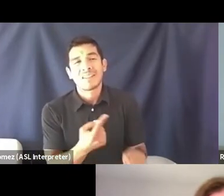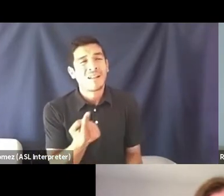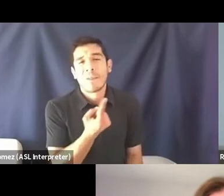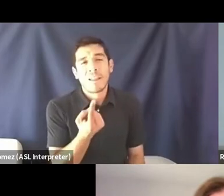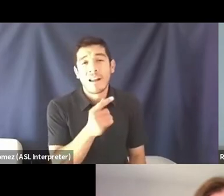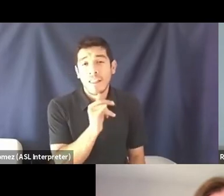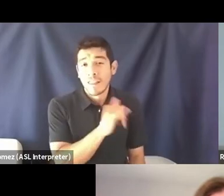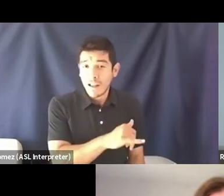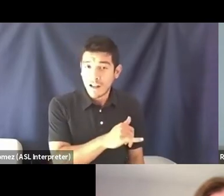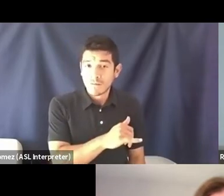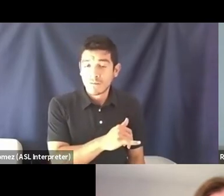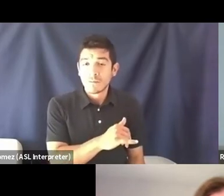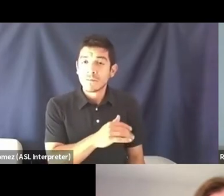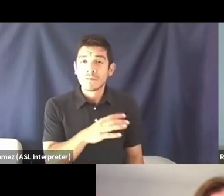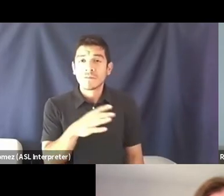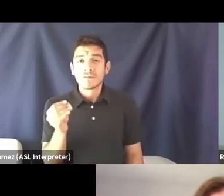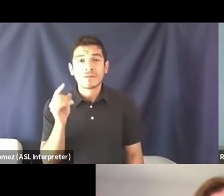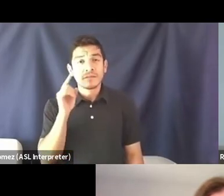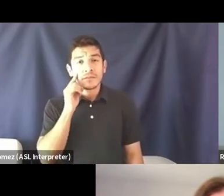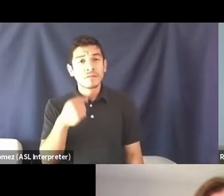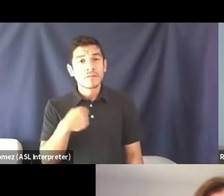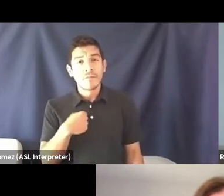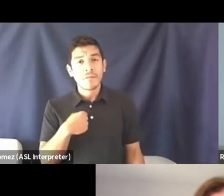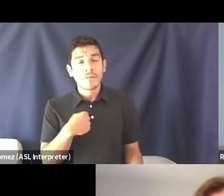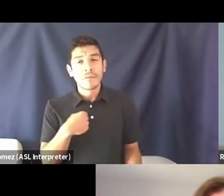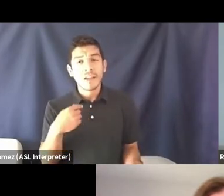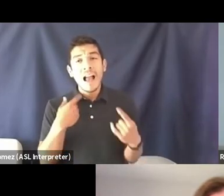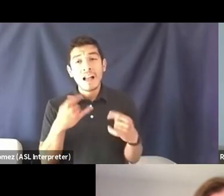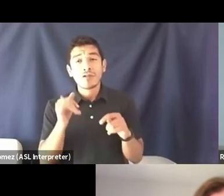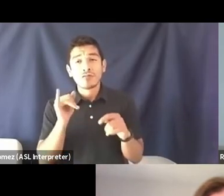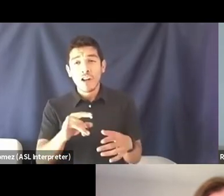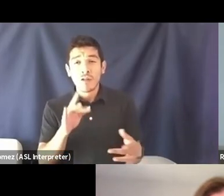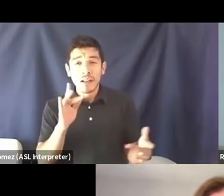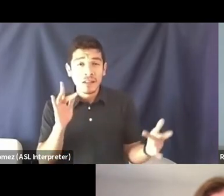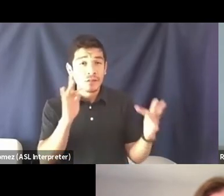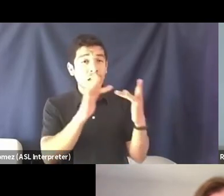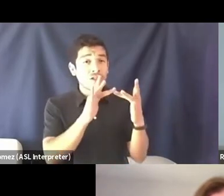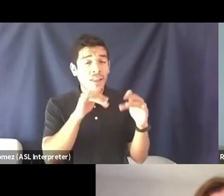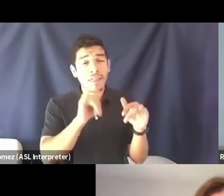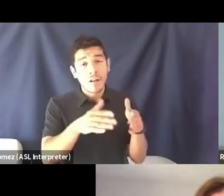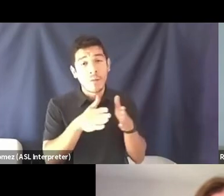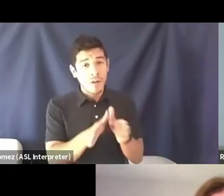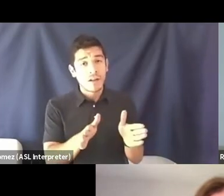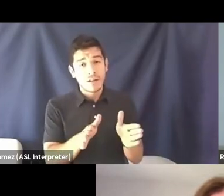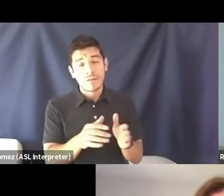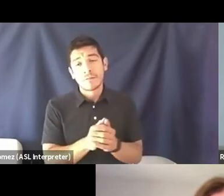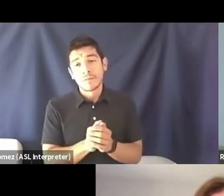And then we, I mean, still tried to keeping touch in this way. And somehow I don't know.